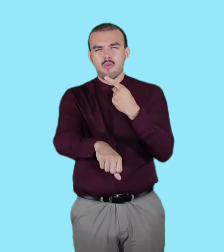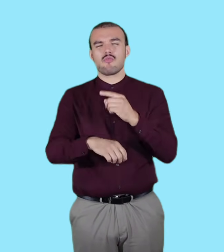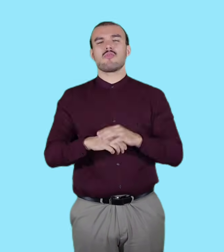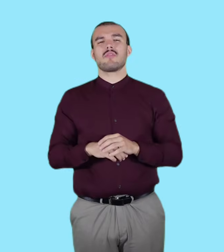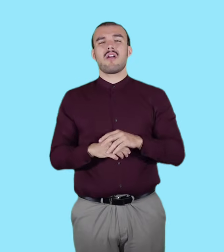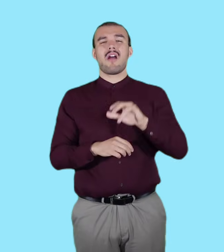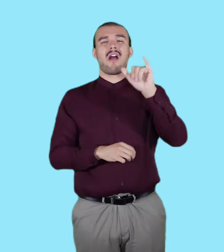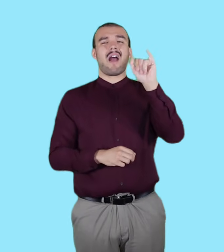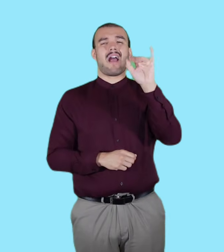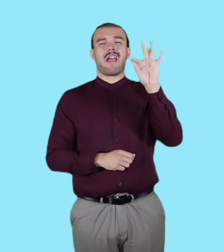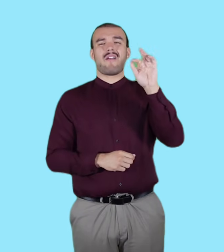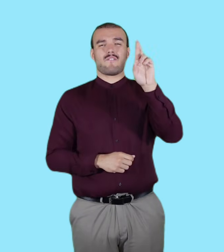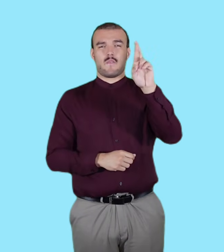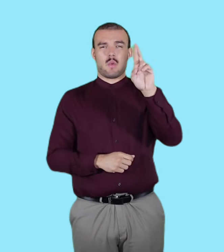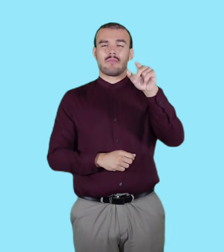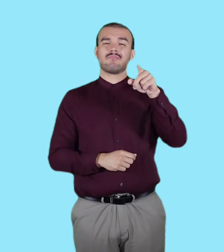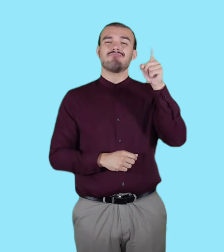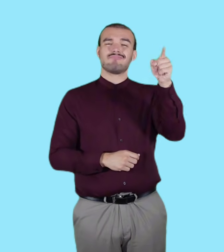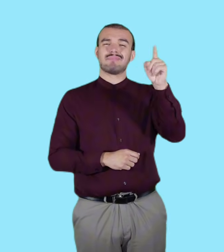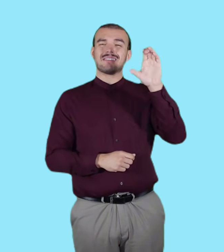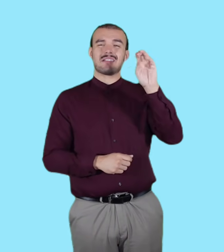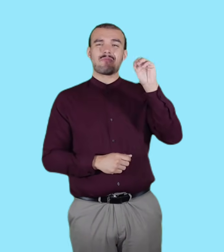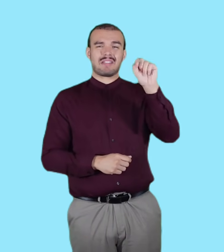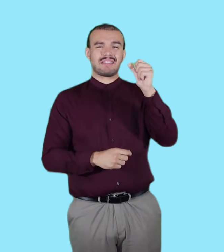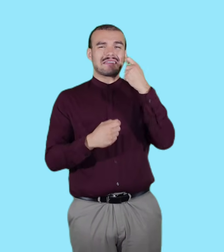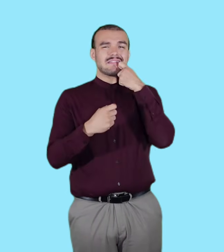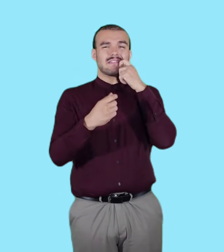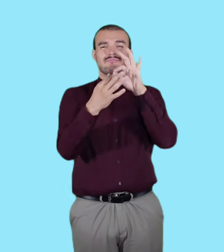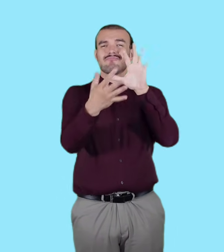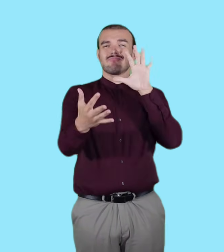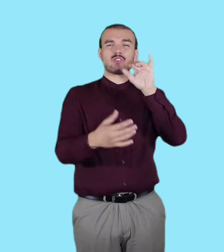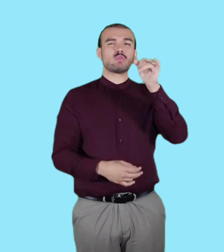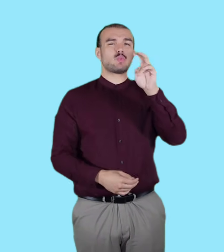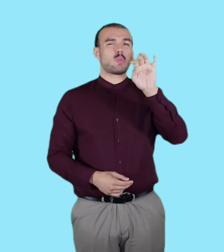The IFR that CMS released on June 1st